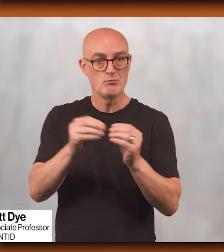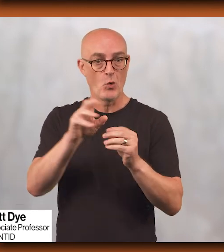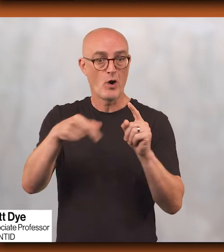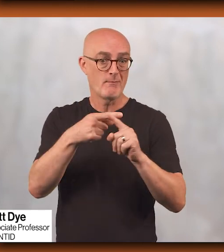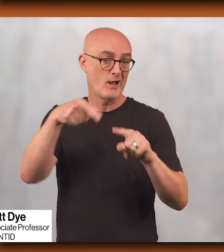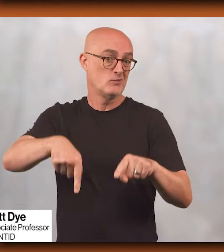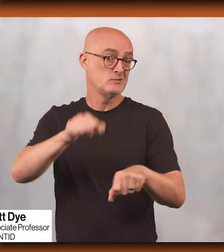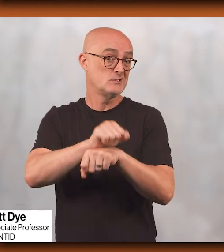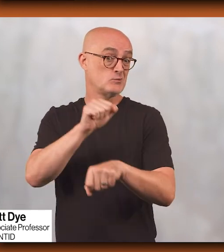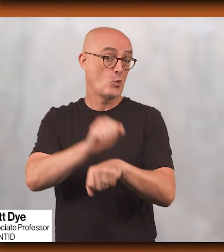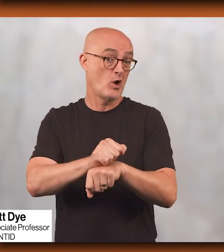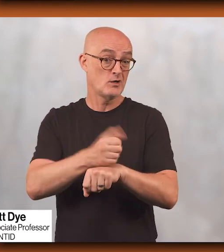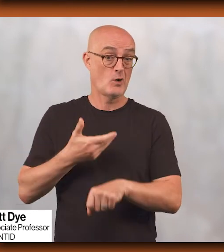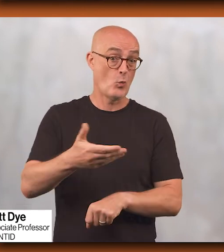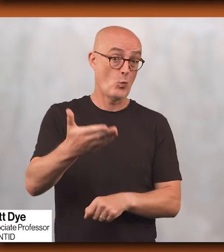and we welcome questions.